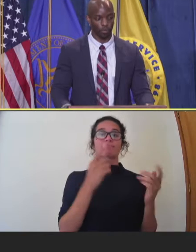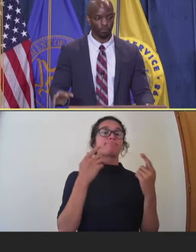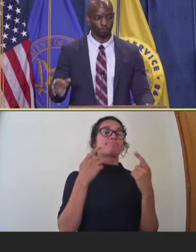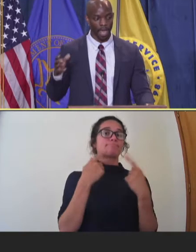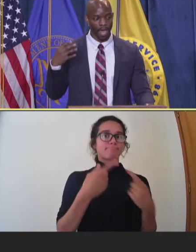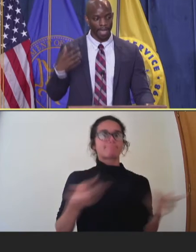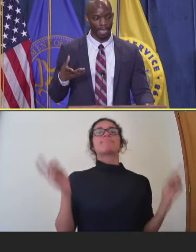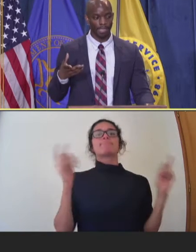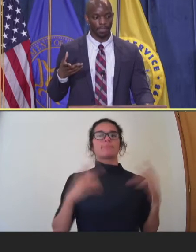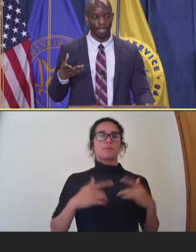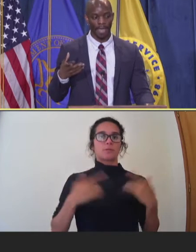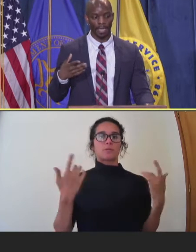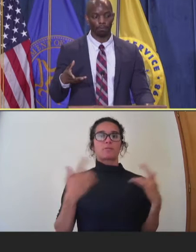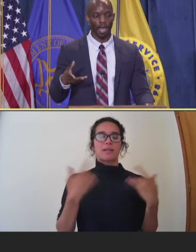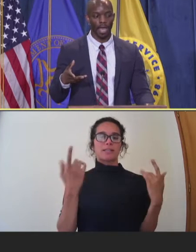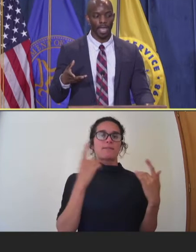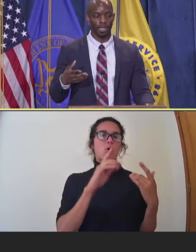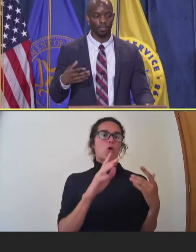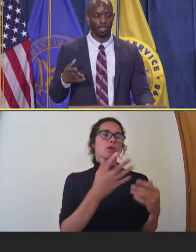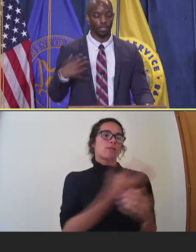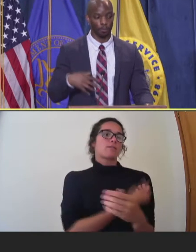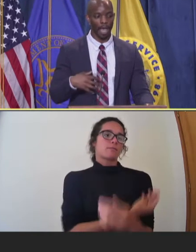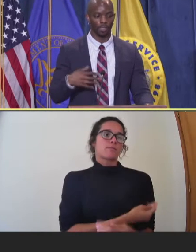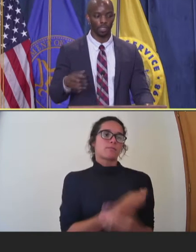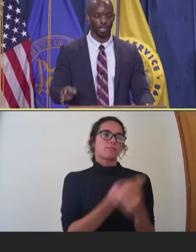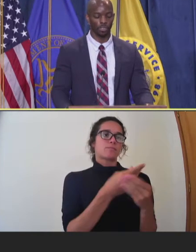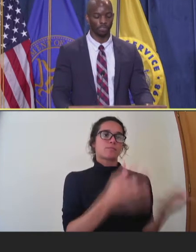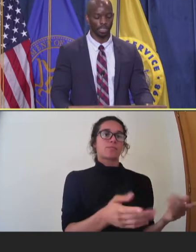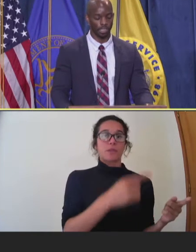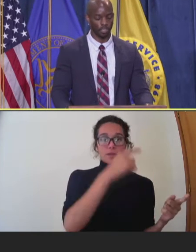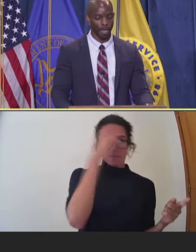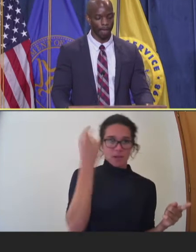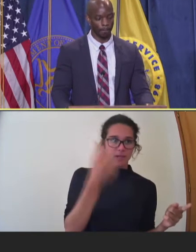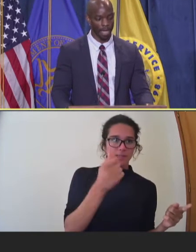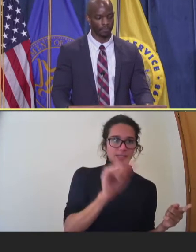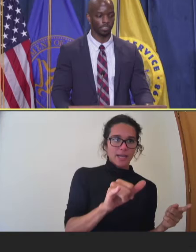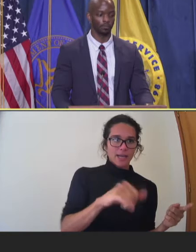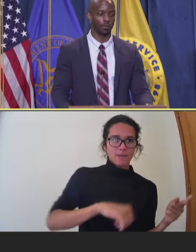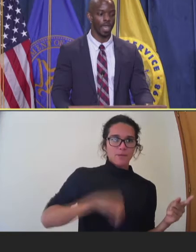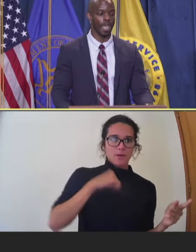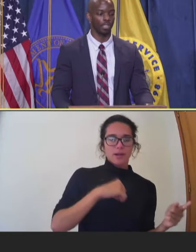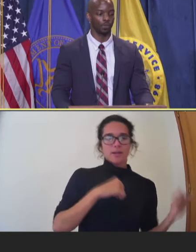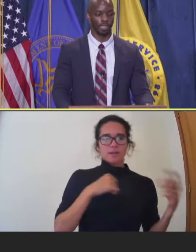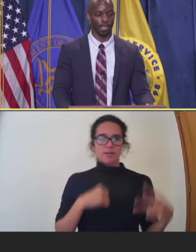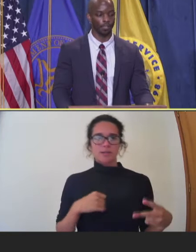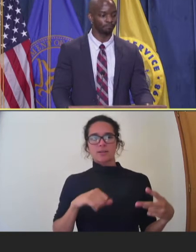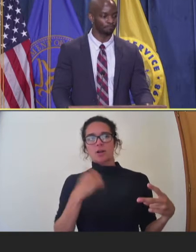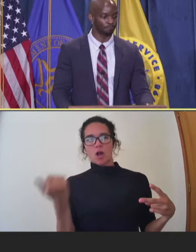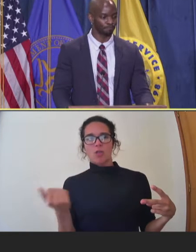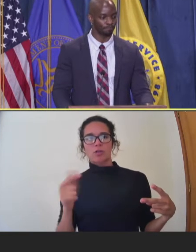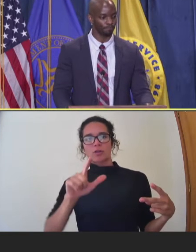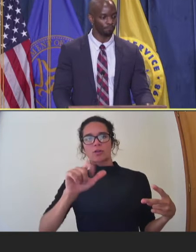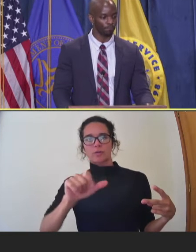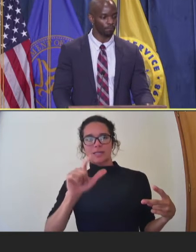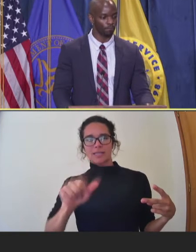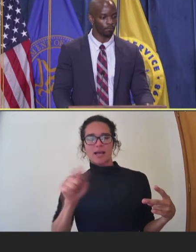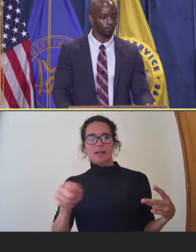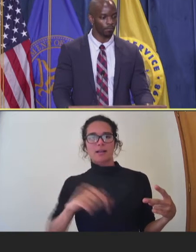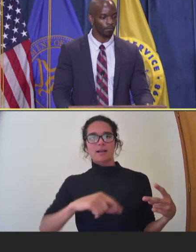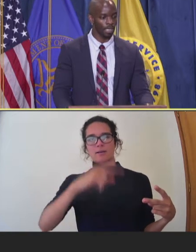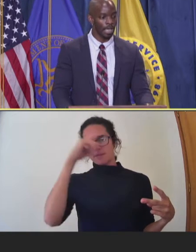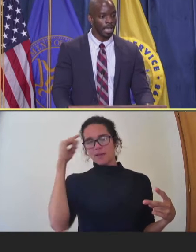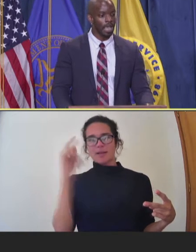both Atlanta Black Gay Pride and then another popular LGBTQI Pride Festival in Louisiana.